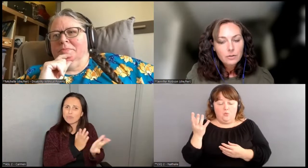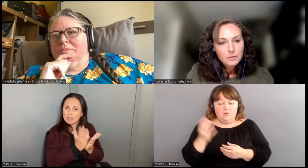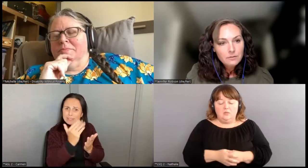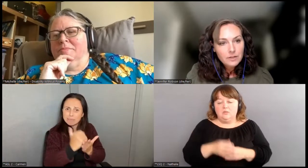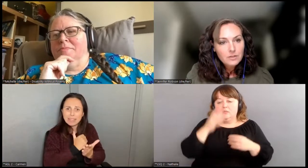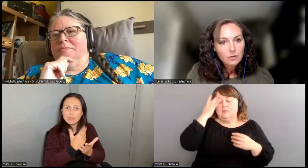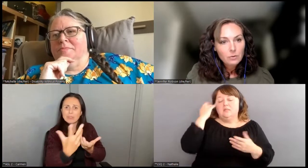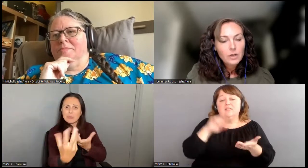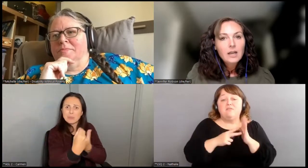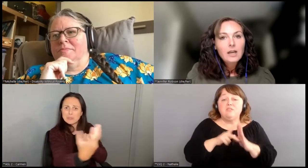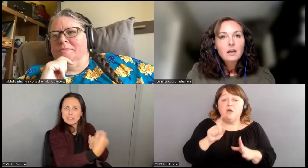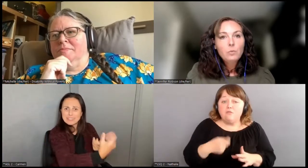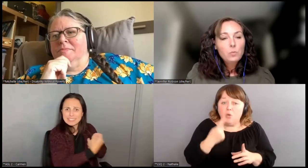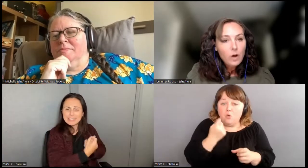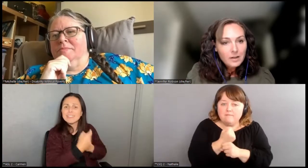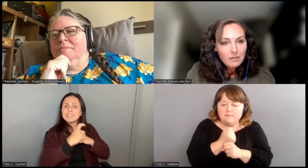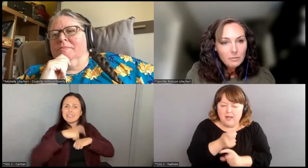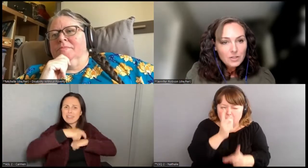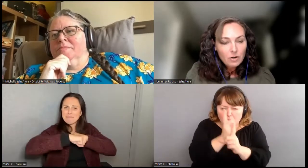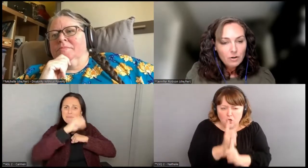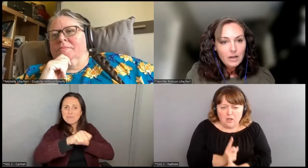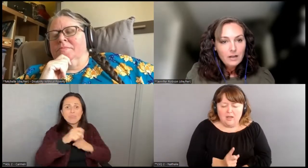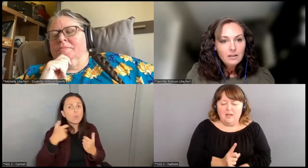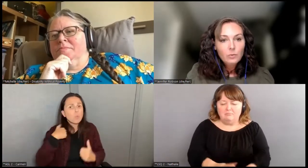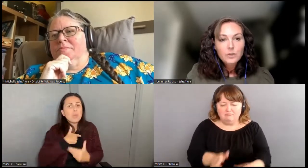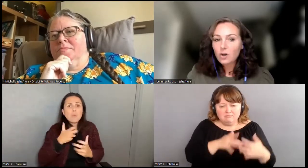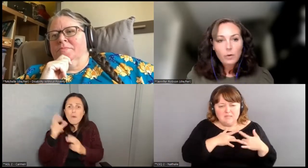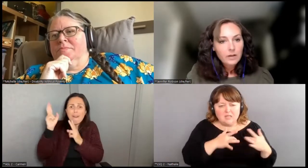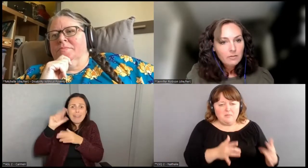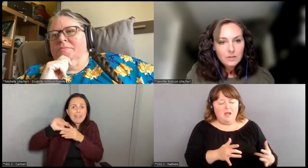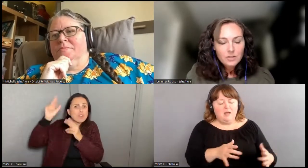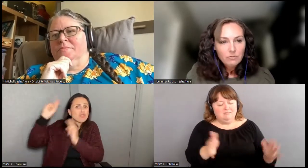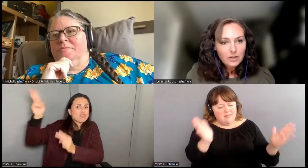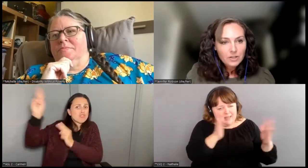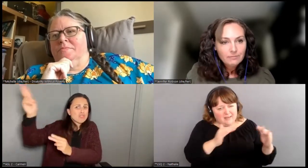PATIENTLY, AND INCLUSIVELY. WE WANT GOVERNMENT TO HURRY. WE DON'T WANT GOVERNMENT TO RUSH